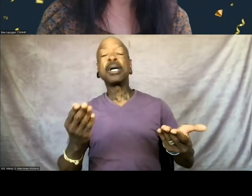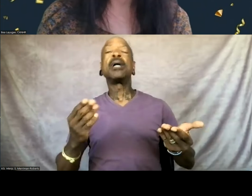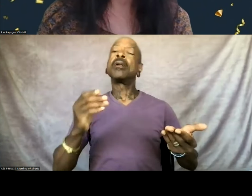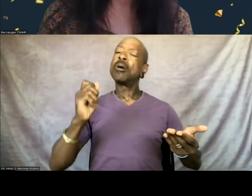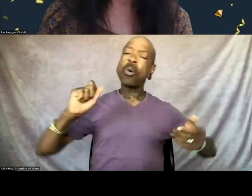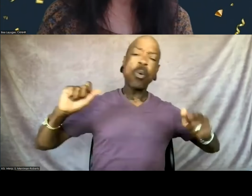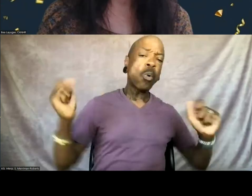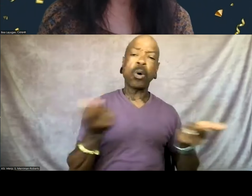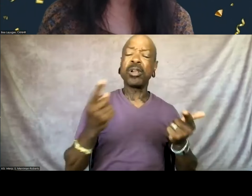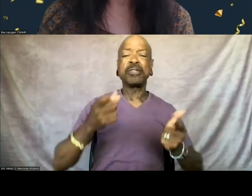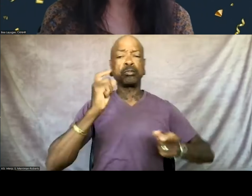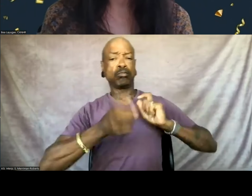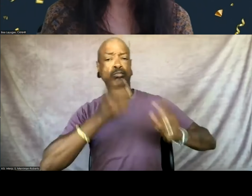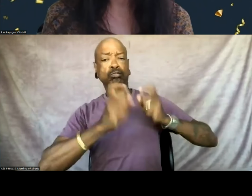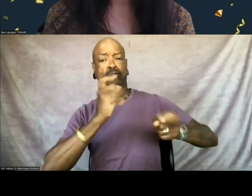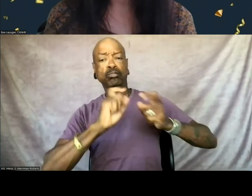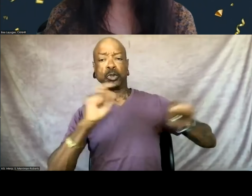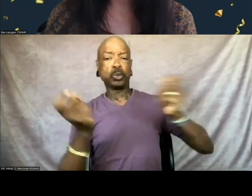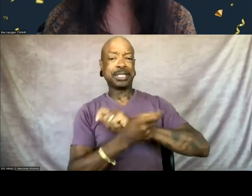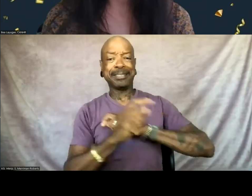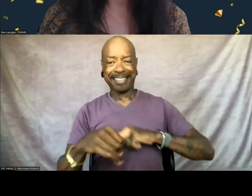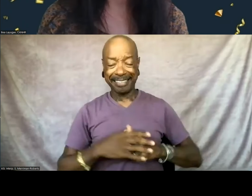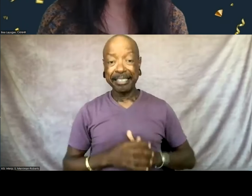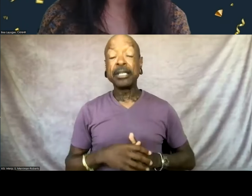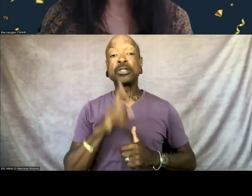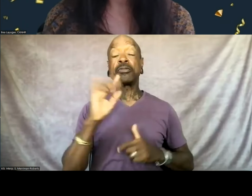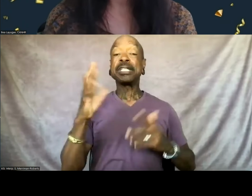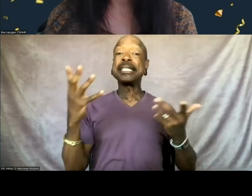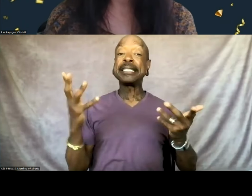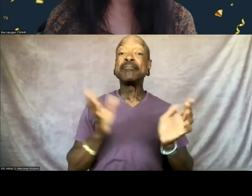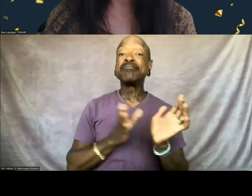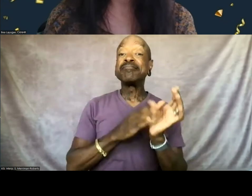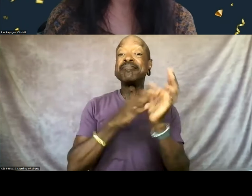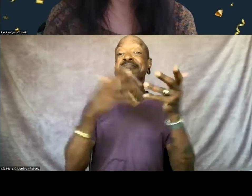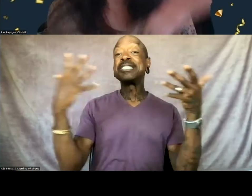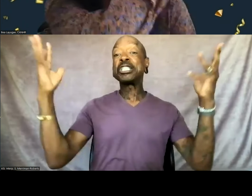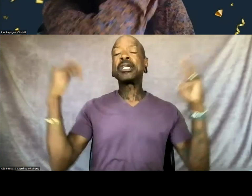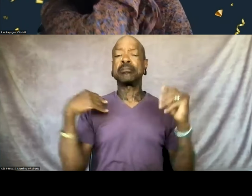people here who made that happen. Right. And many more . But everybody here contributed to that. So in